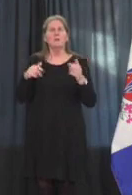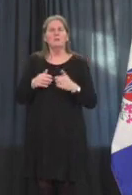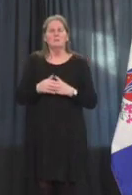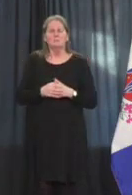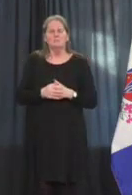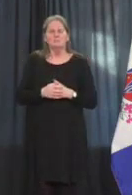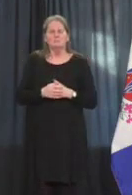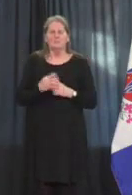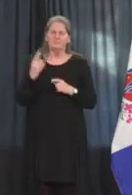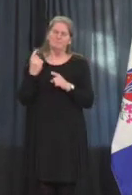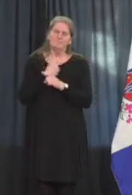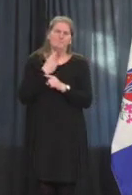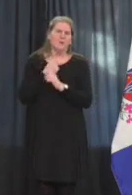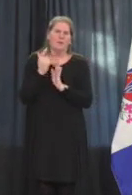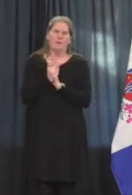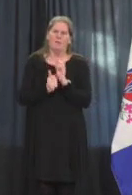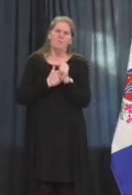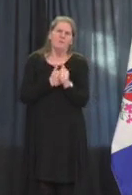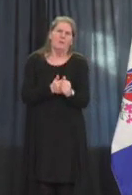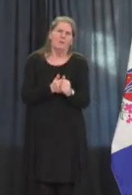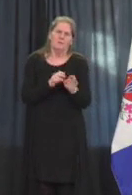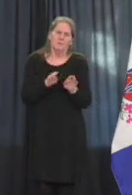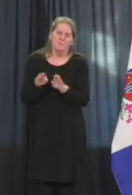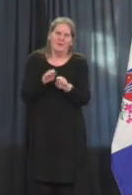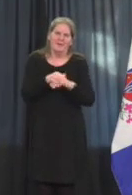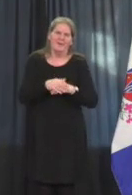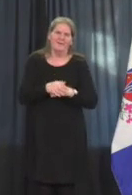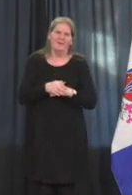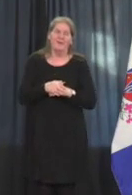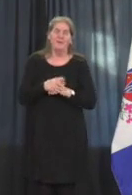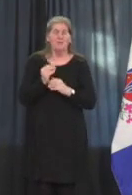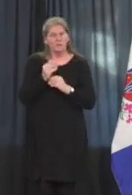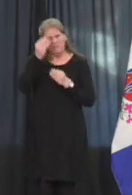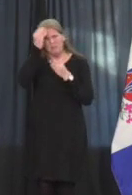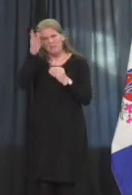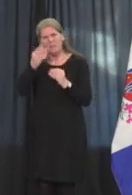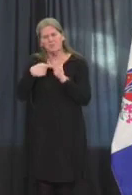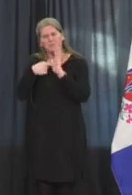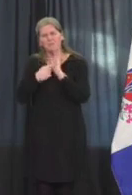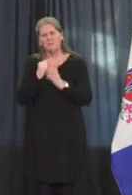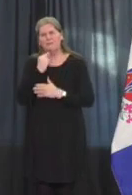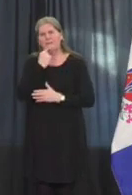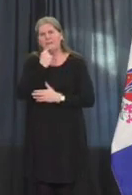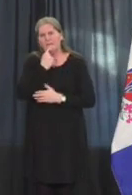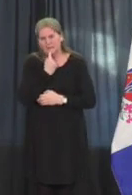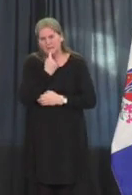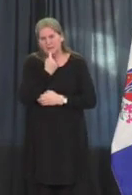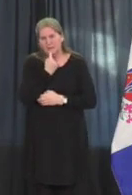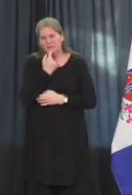IS FOSTER THAT CORRECT BEHAVIOUR. PART OF THIS BY ANNOUNCING THE SERIOUSNESS BY WHICH WE TAKE